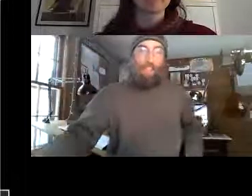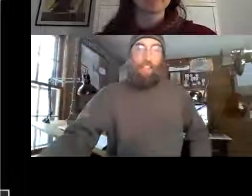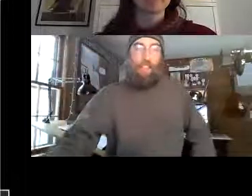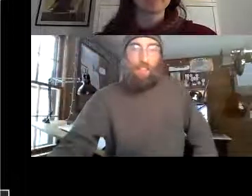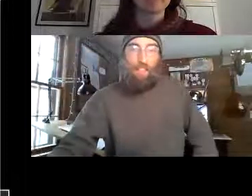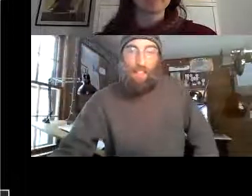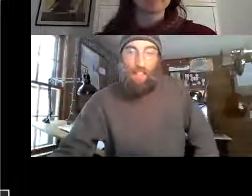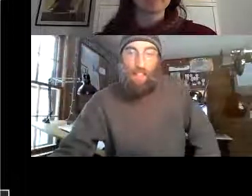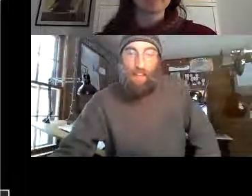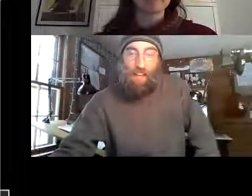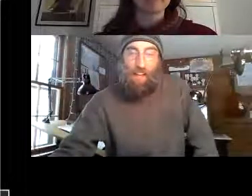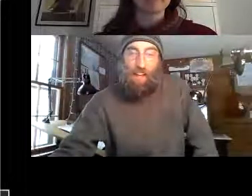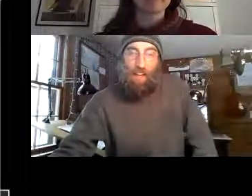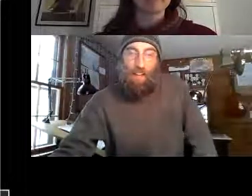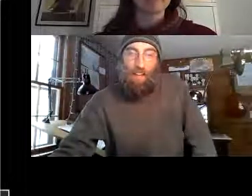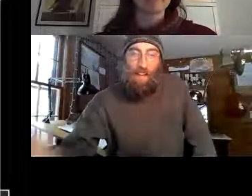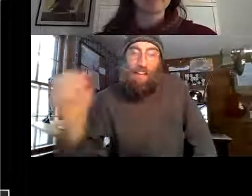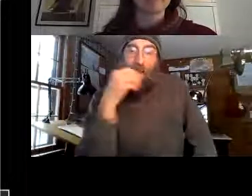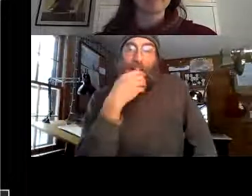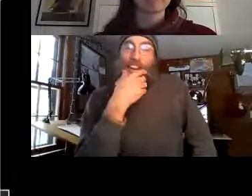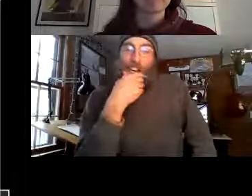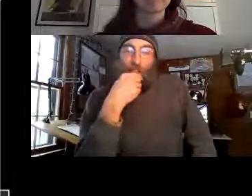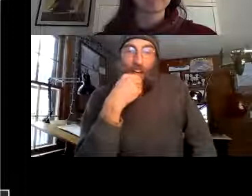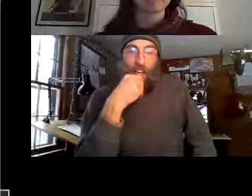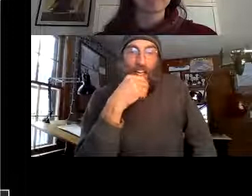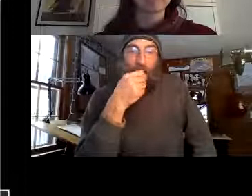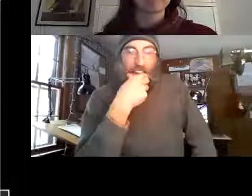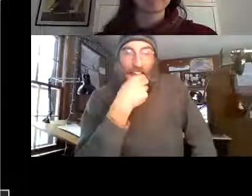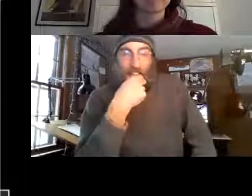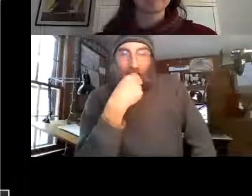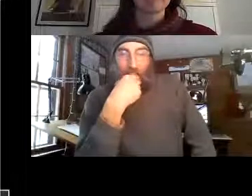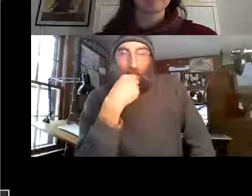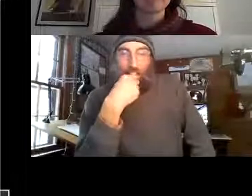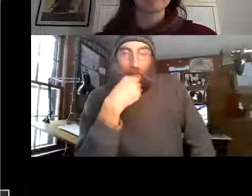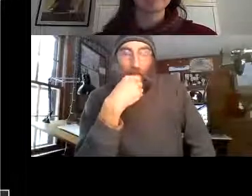little clearer to see the details. Anytime I can I draw a cat into the hospital